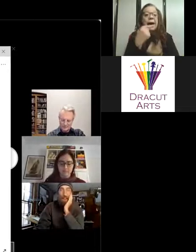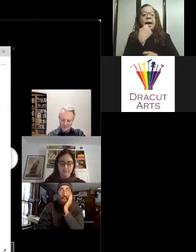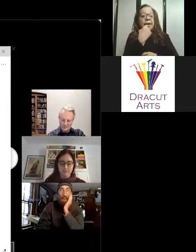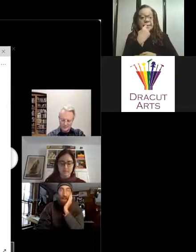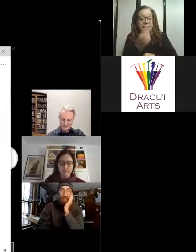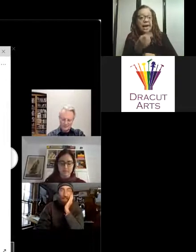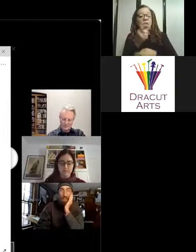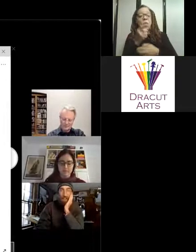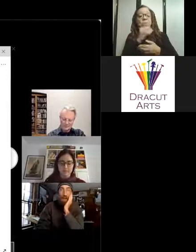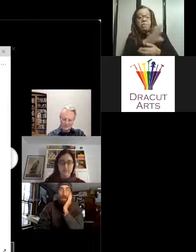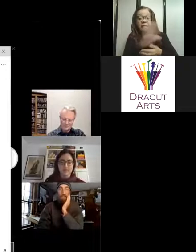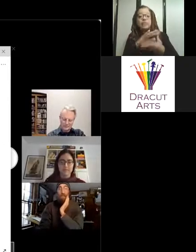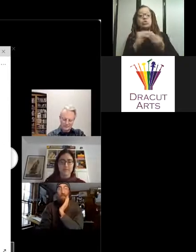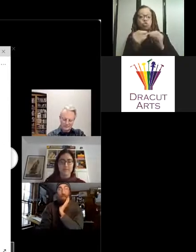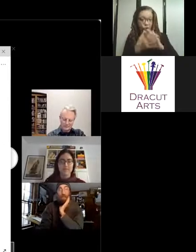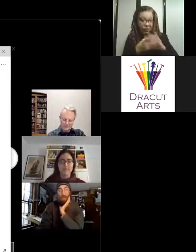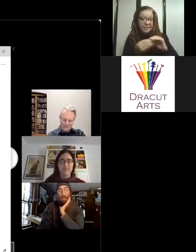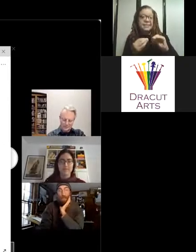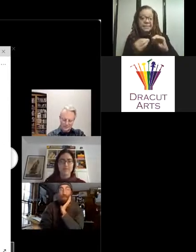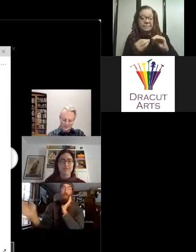And that's how I fill in the gaps in Freeman Colby's story,